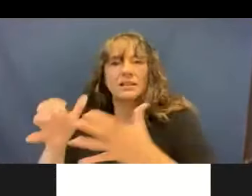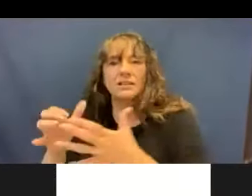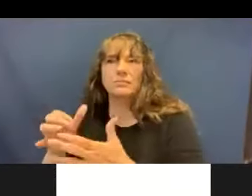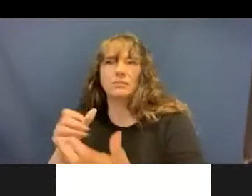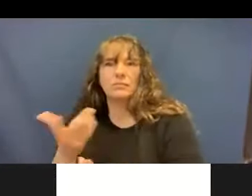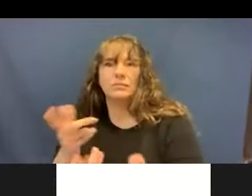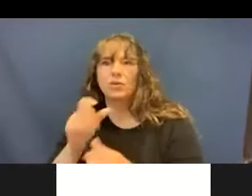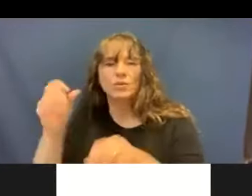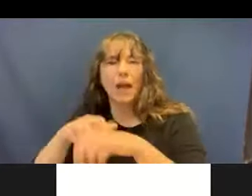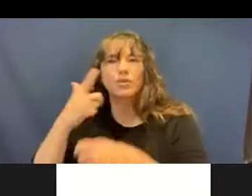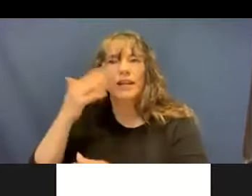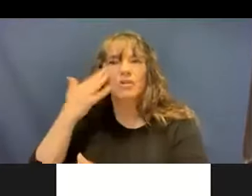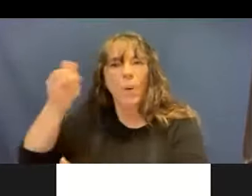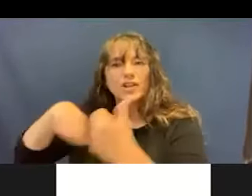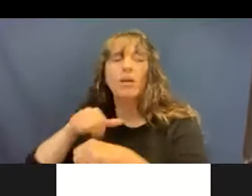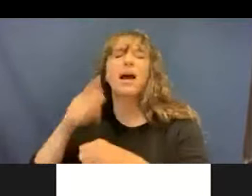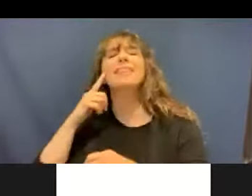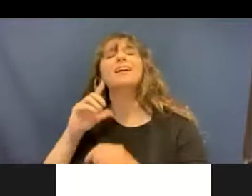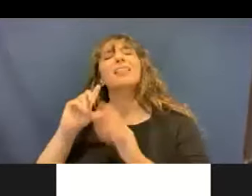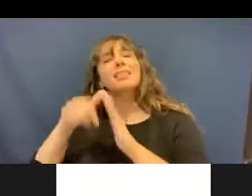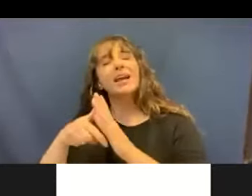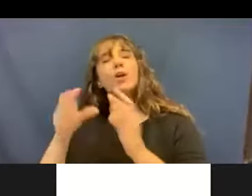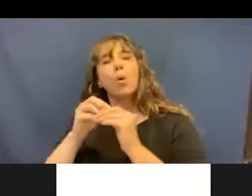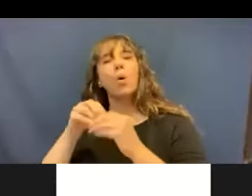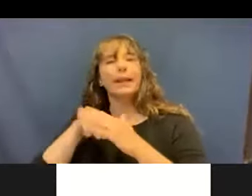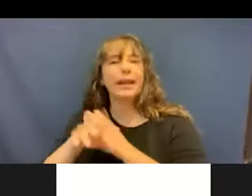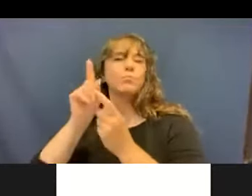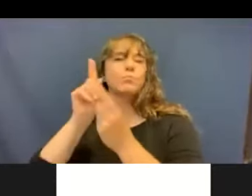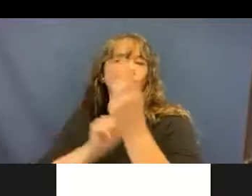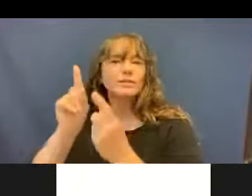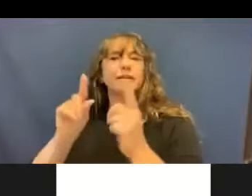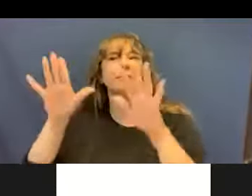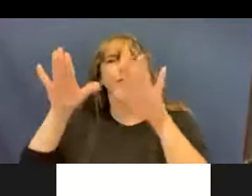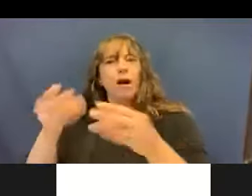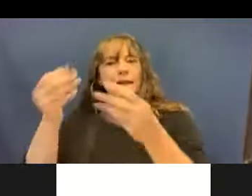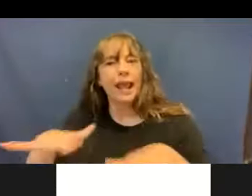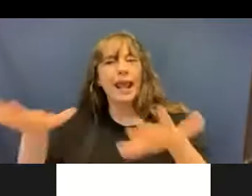maybe once we're more in person, we'll get a better interaction with our professors.